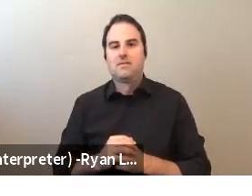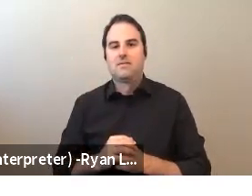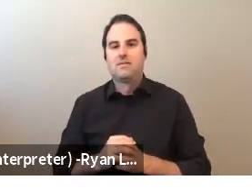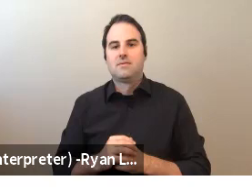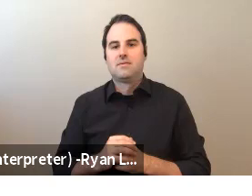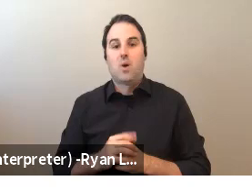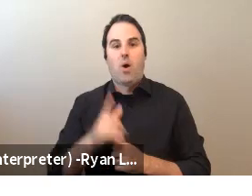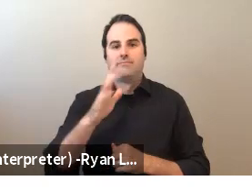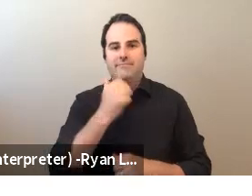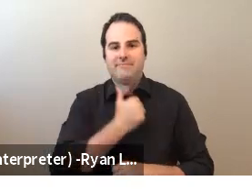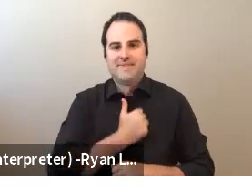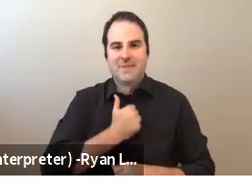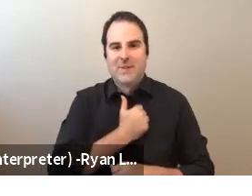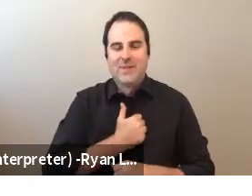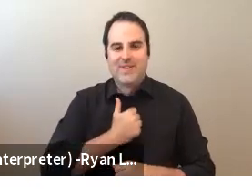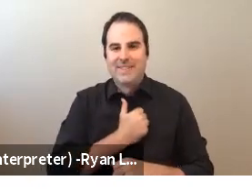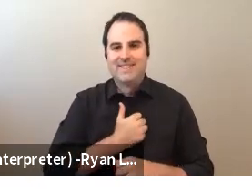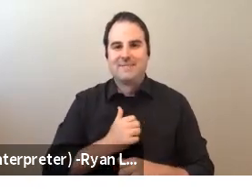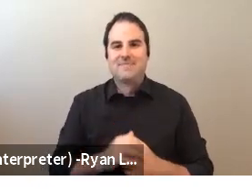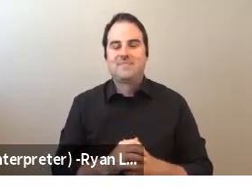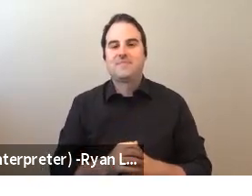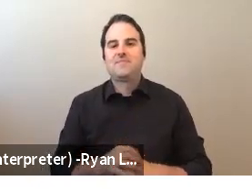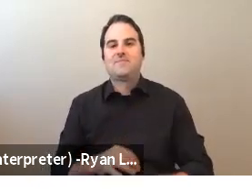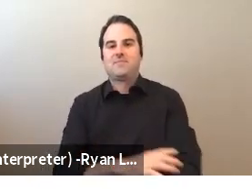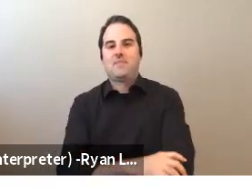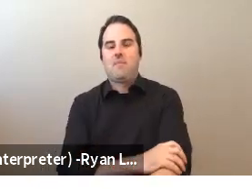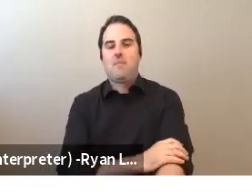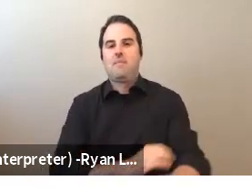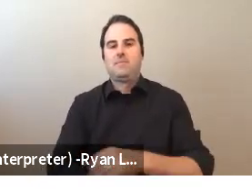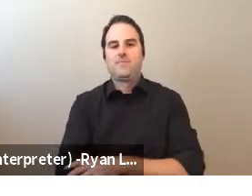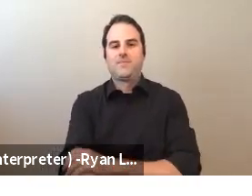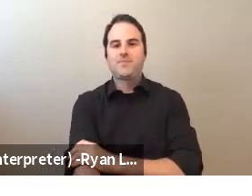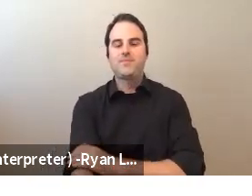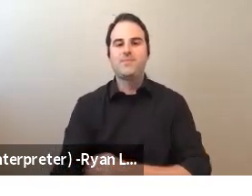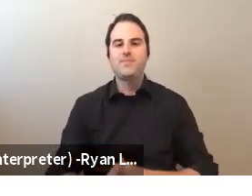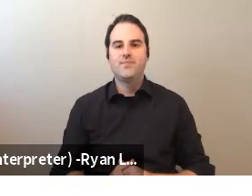Sally Potter: Sorry. snaps closed instant you lift your pen from that cocktail napkin, dude.